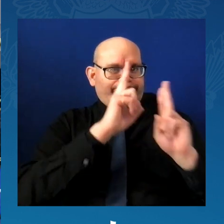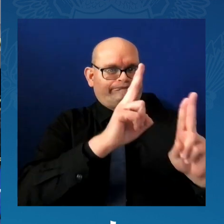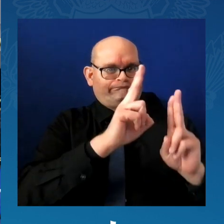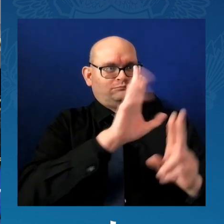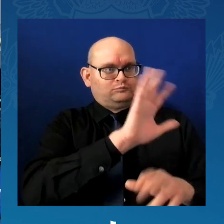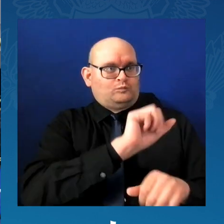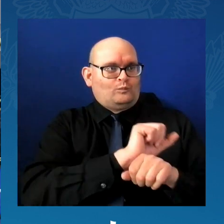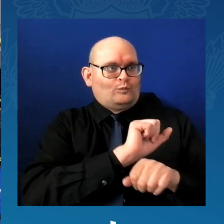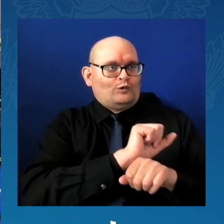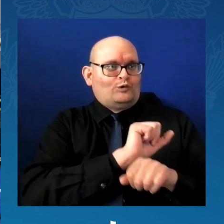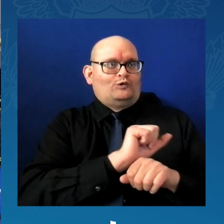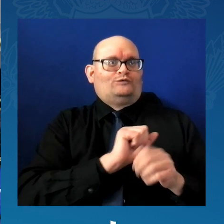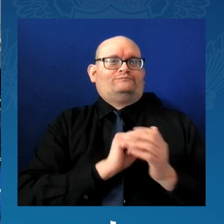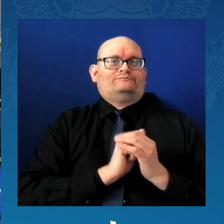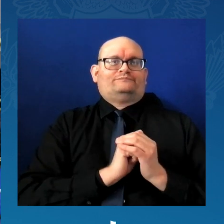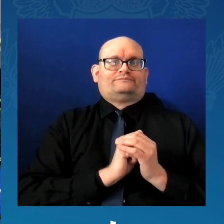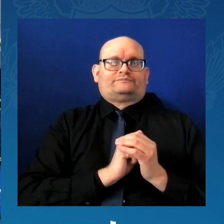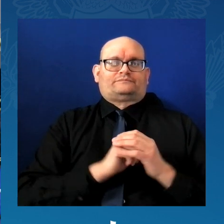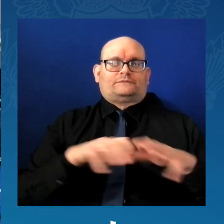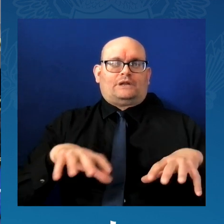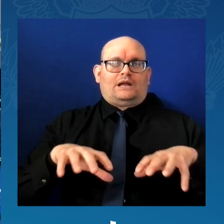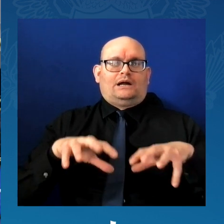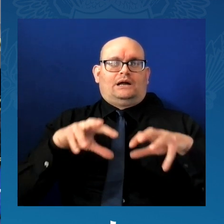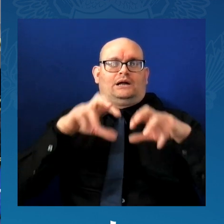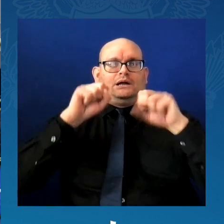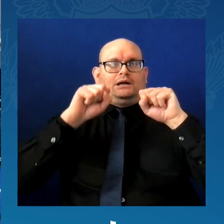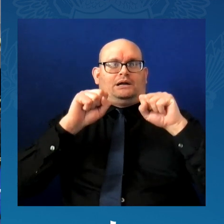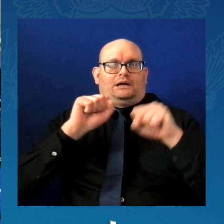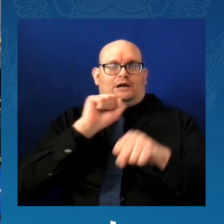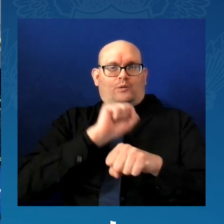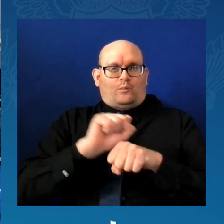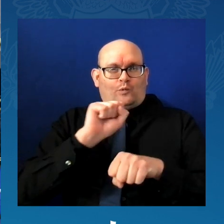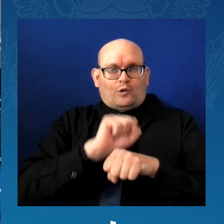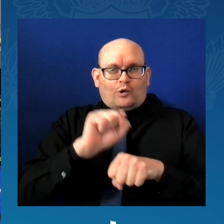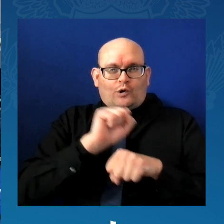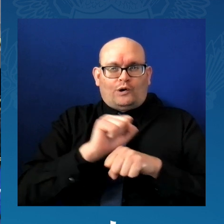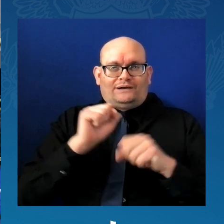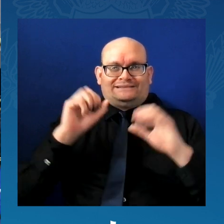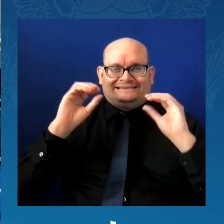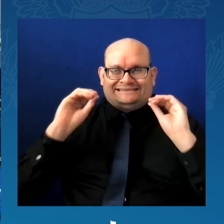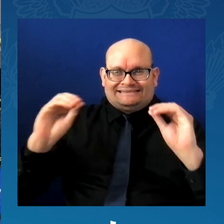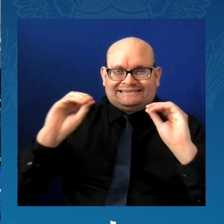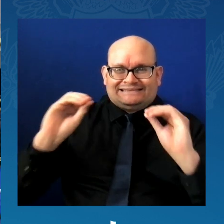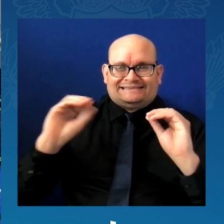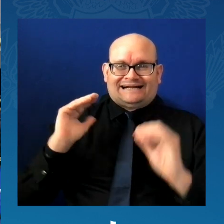that is about raising and nurturing the future of our country. So thank you very much. And.